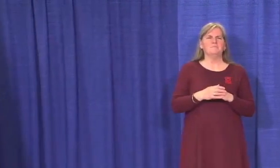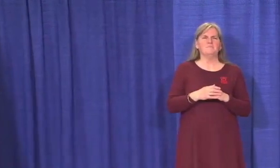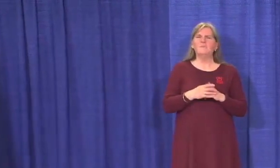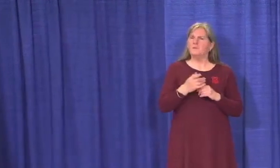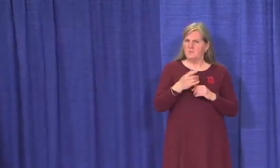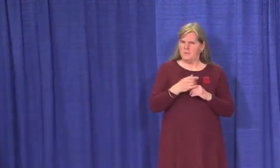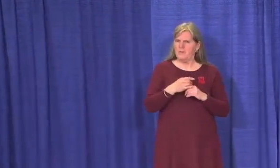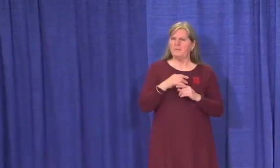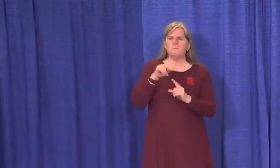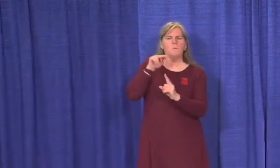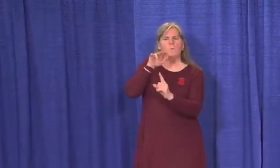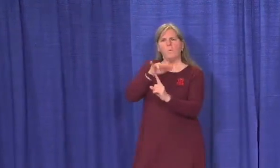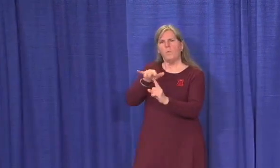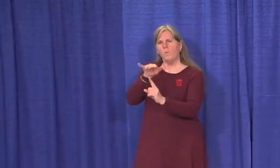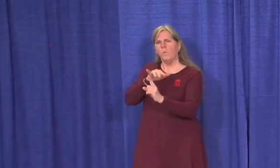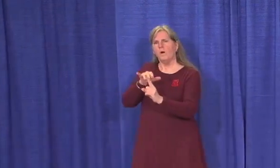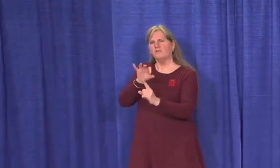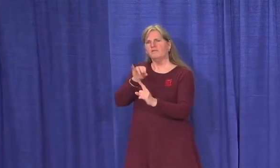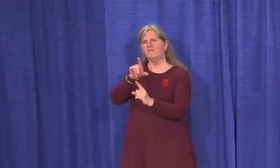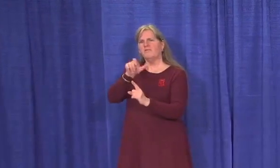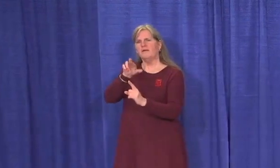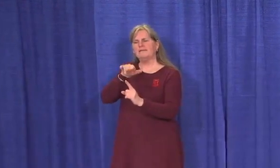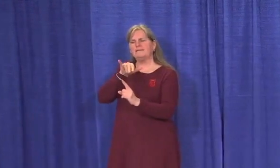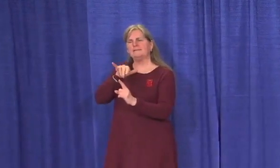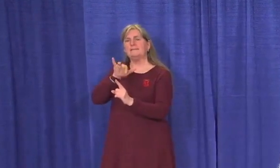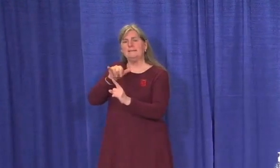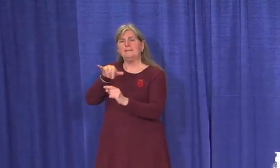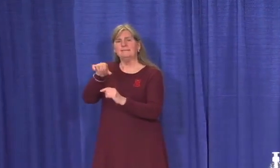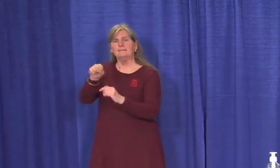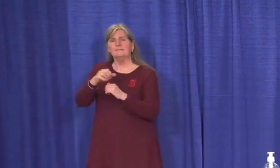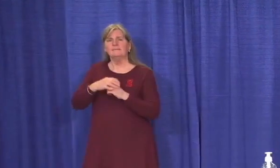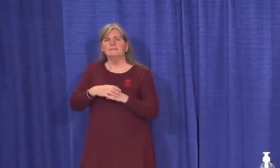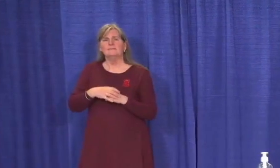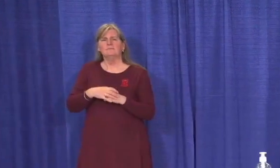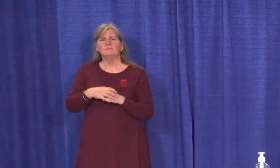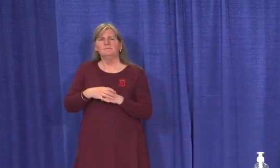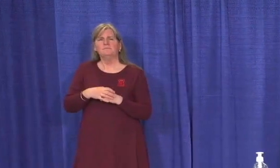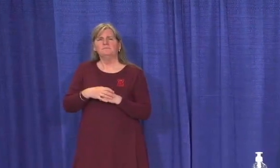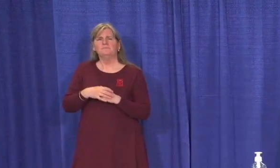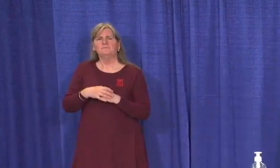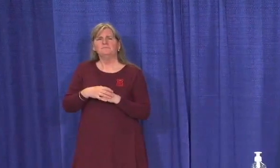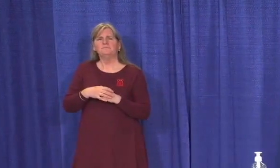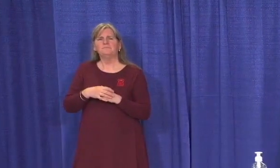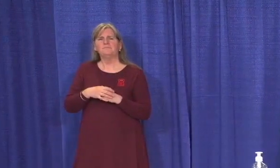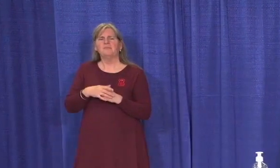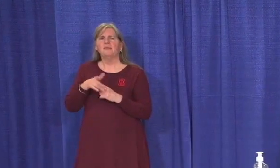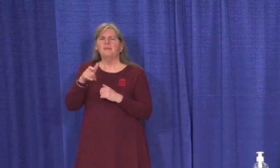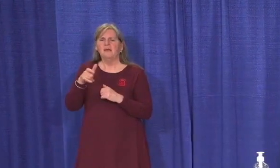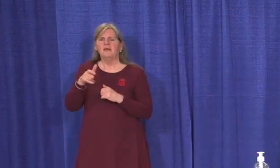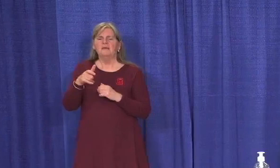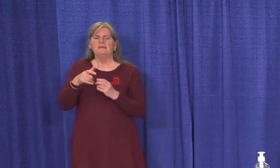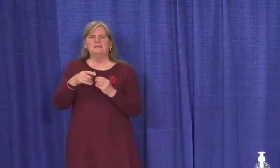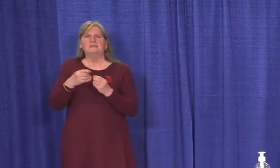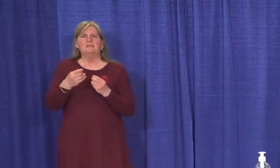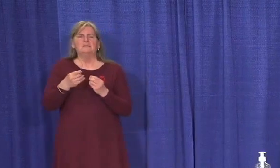So the message to Ottawa is bring it on.